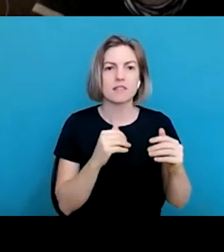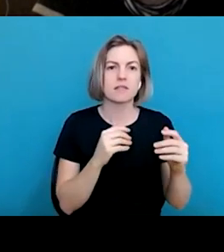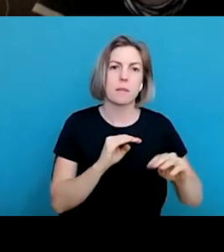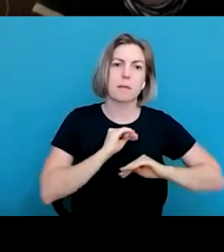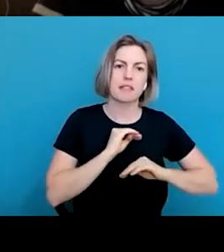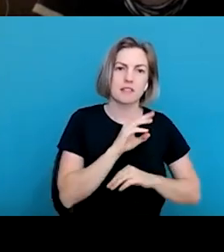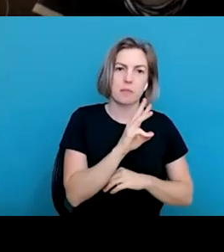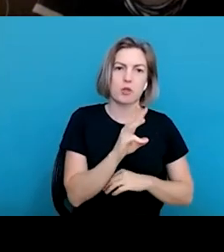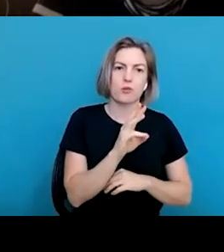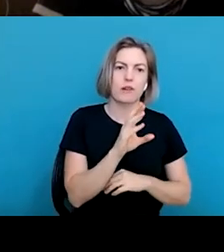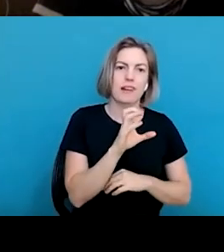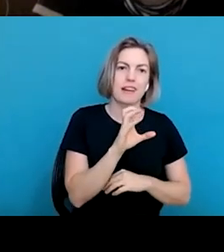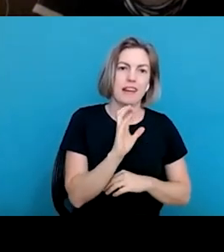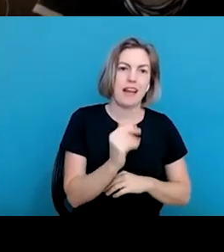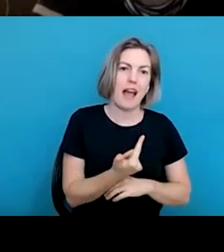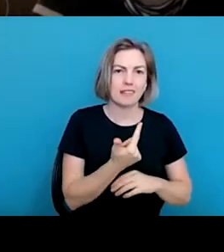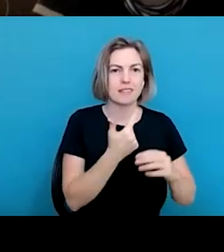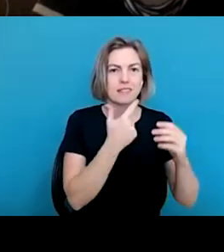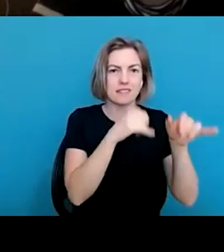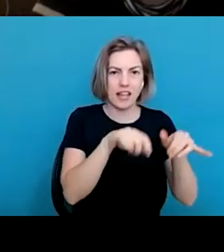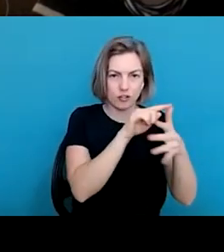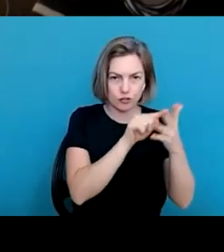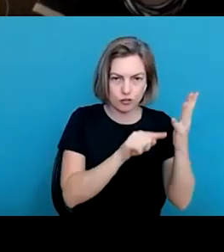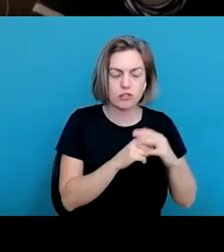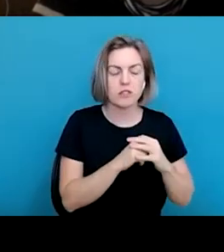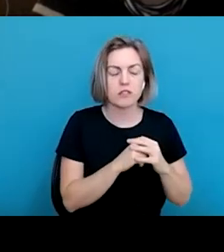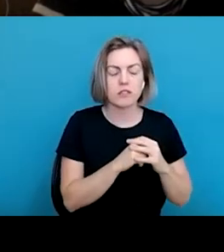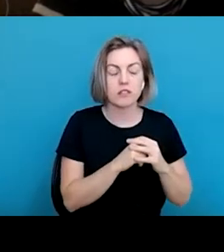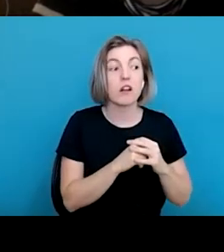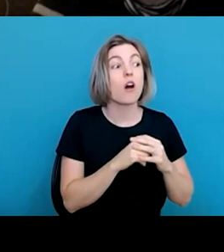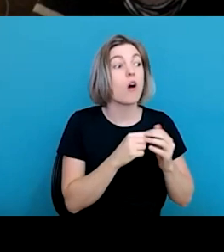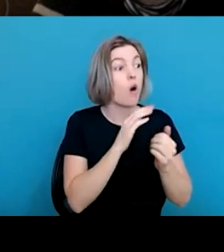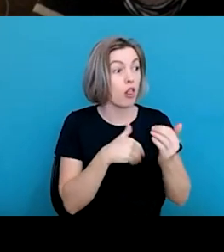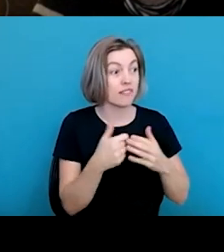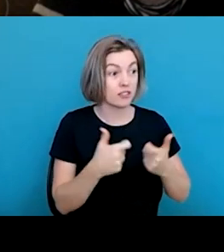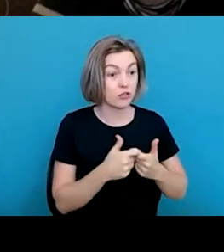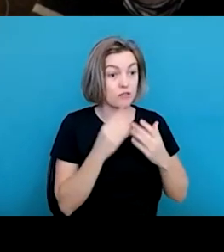You can take that purely digital information and make it accessible, whether people are